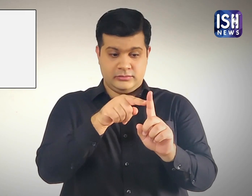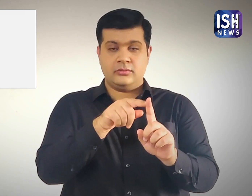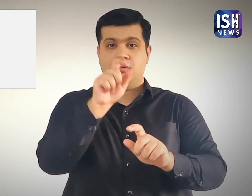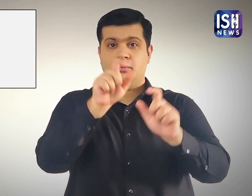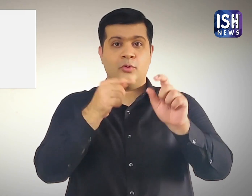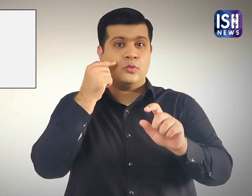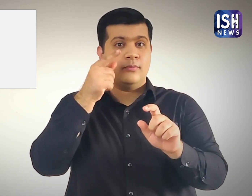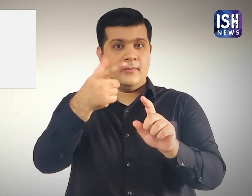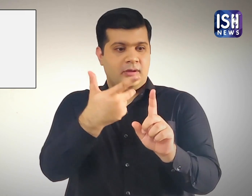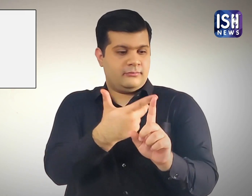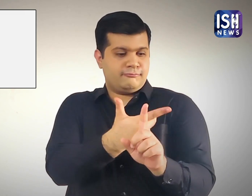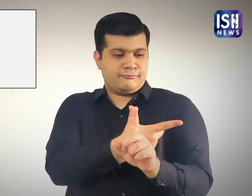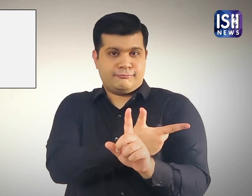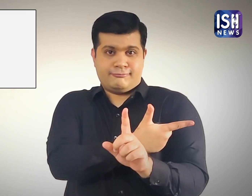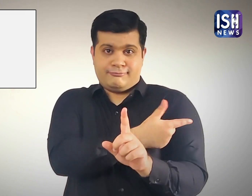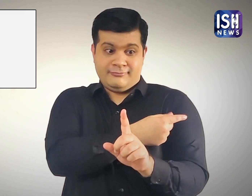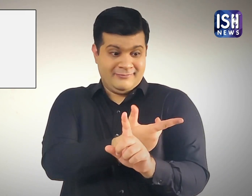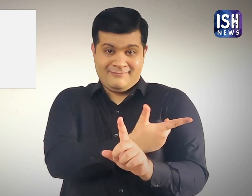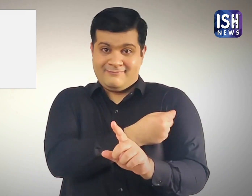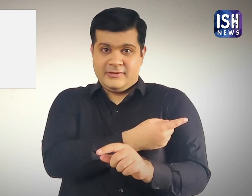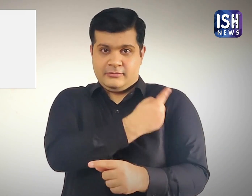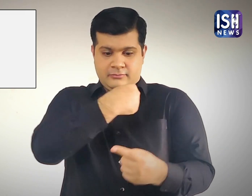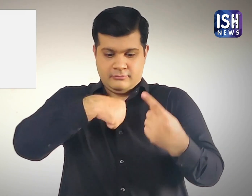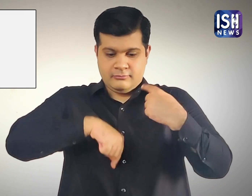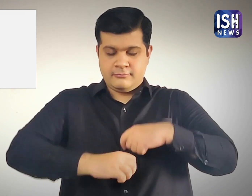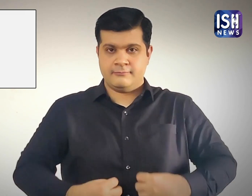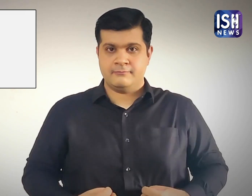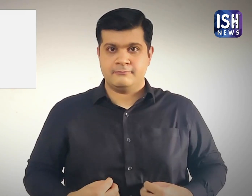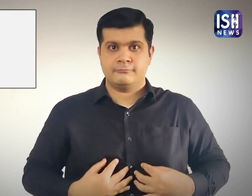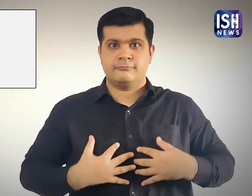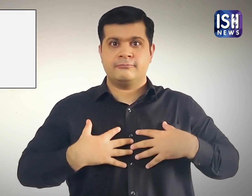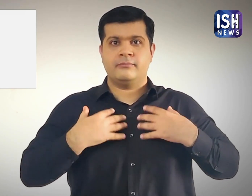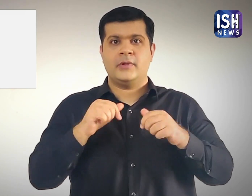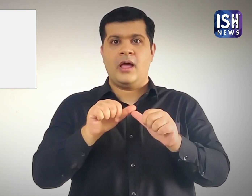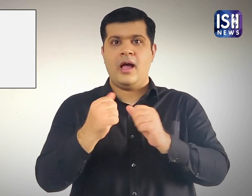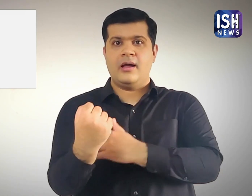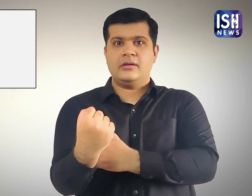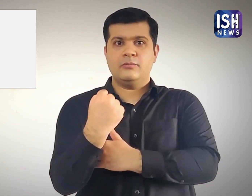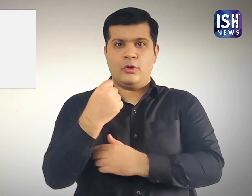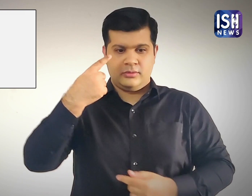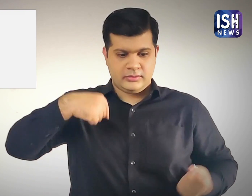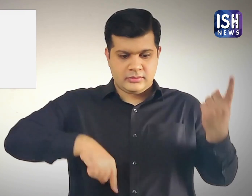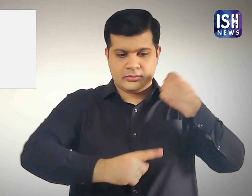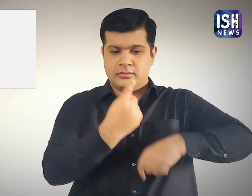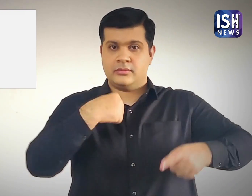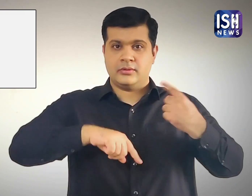Once injected in the body, the immune system creates anti-bodies,